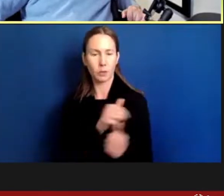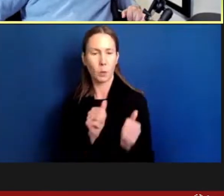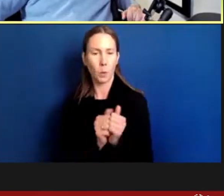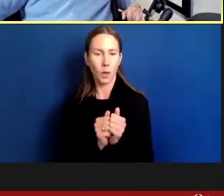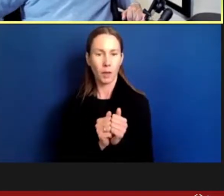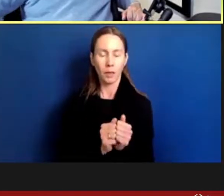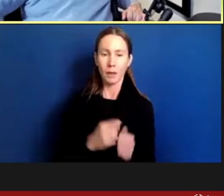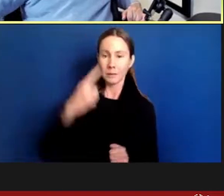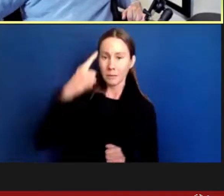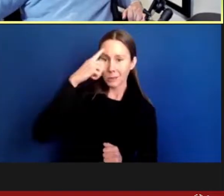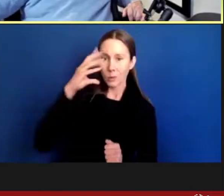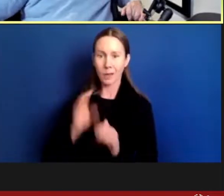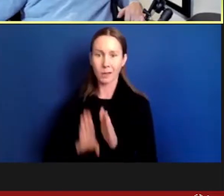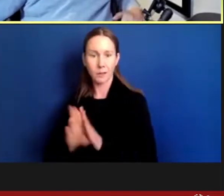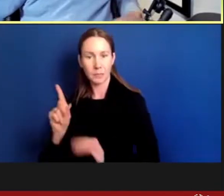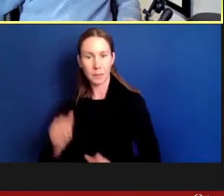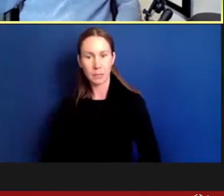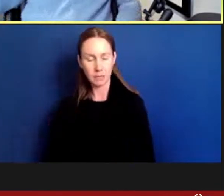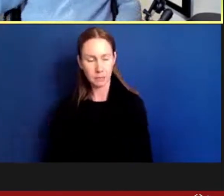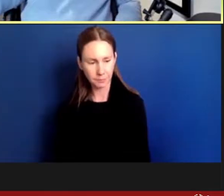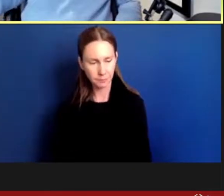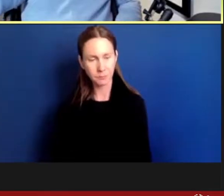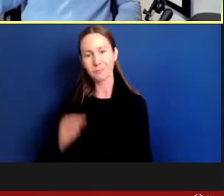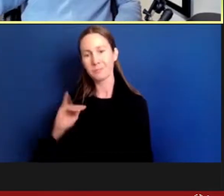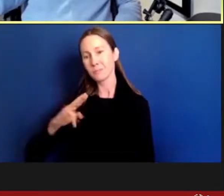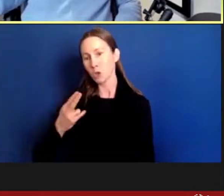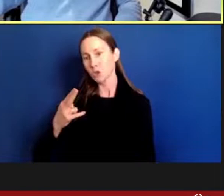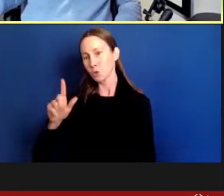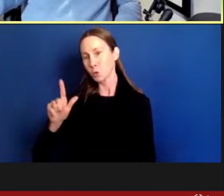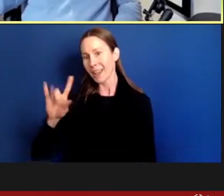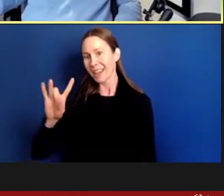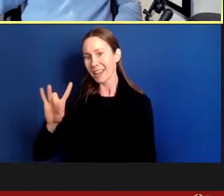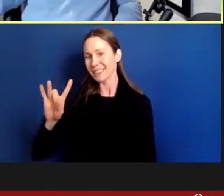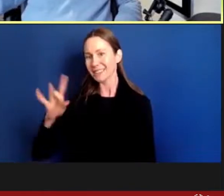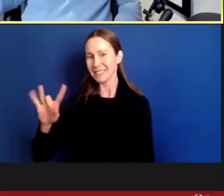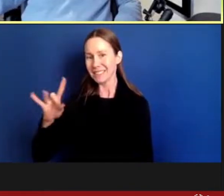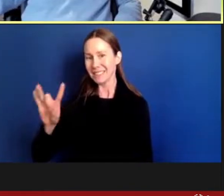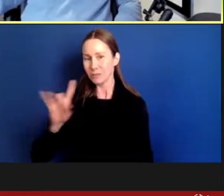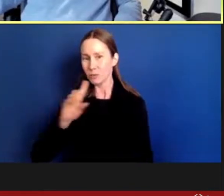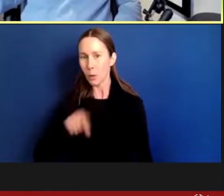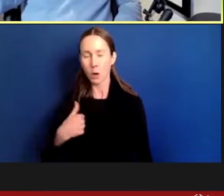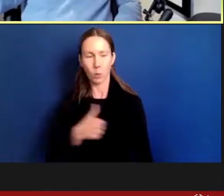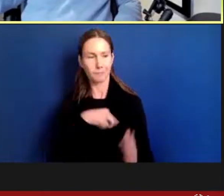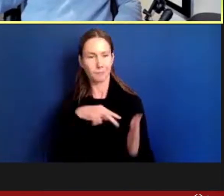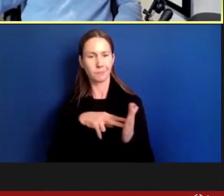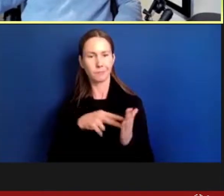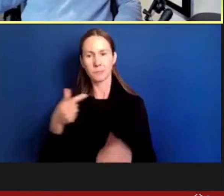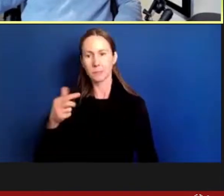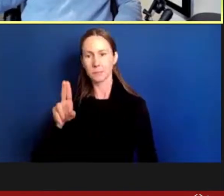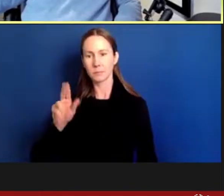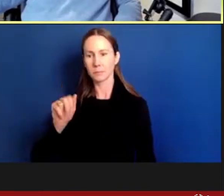in our March 2018 report “Beyond Guardianship”, we looked at guardianship affecting 1.3 million